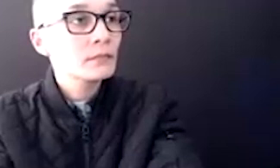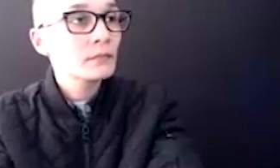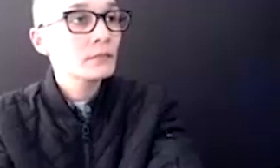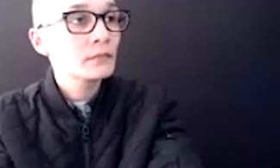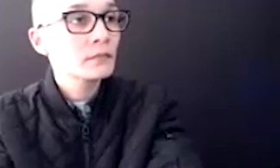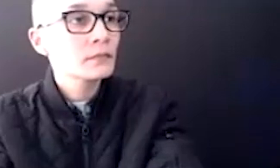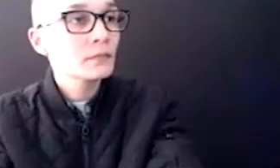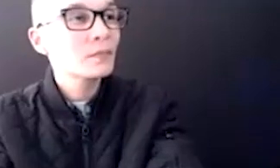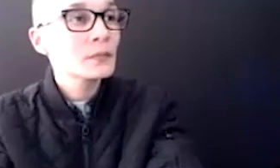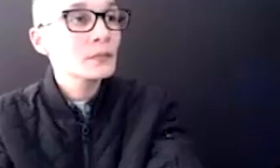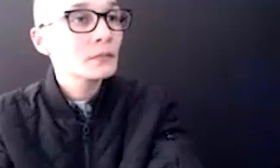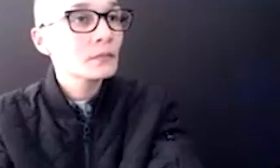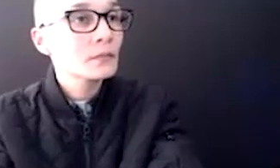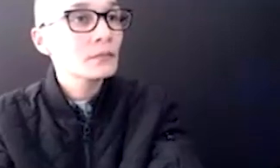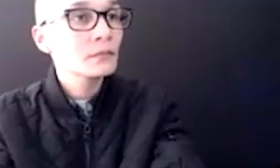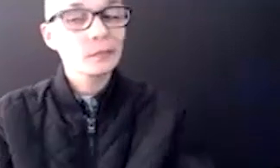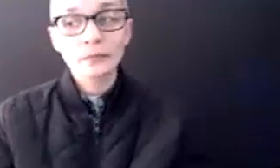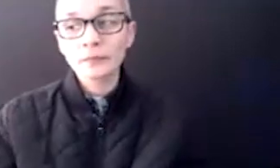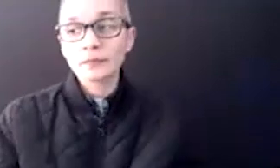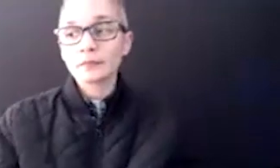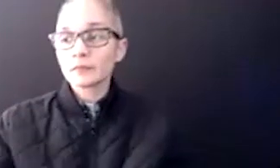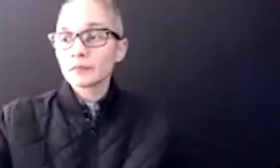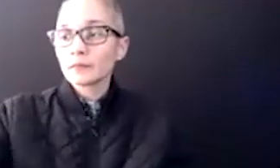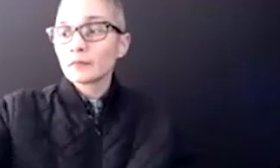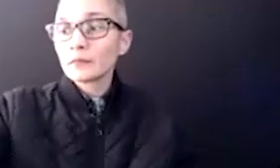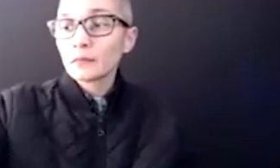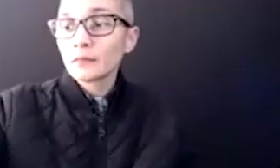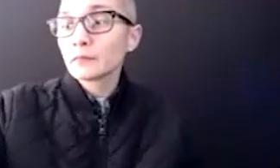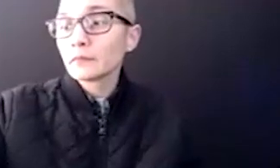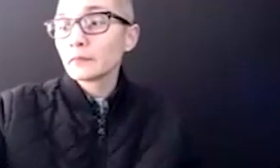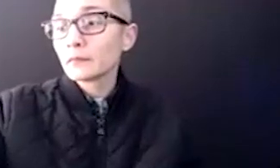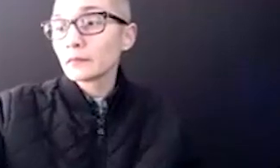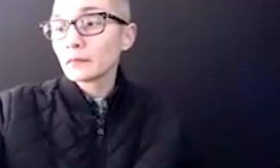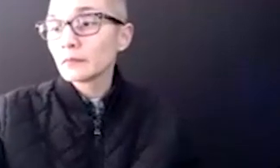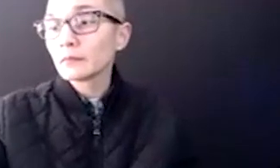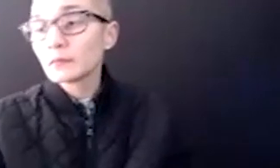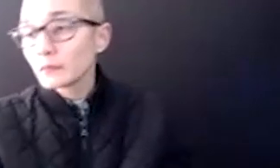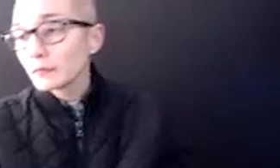And then the dean says, well, no, emails is a correspondence. Correspondence and the correspondence. And I'm like, well, okay. But then turn around.